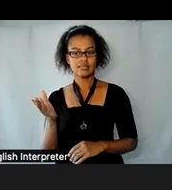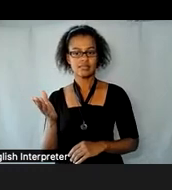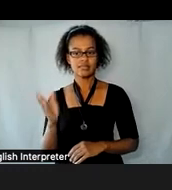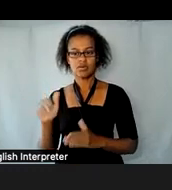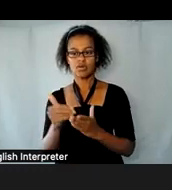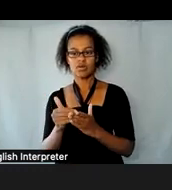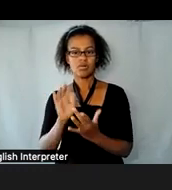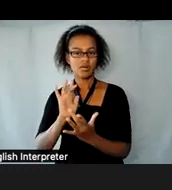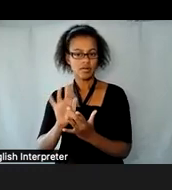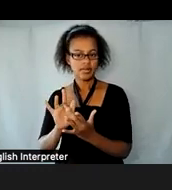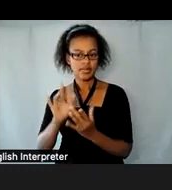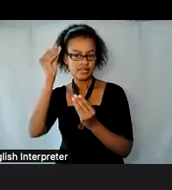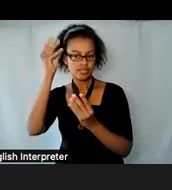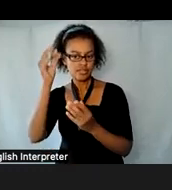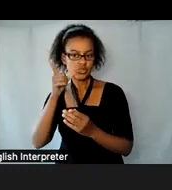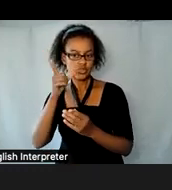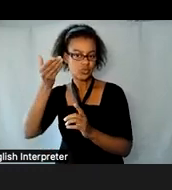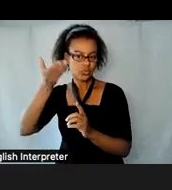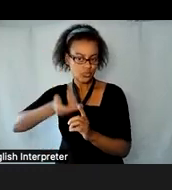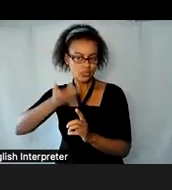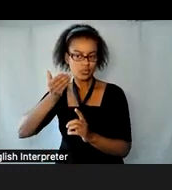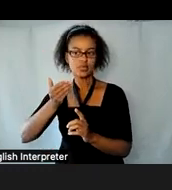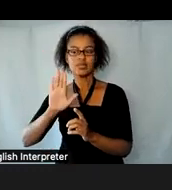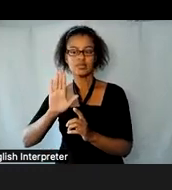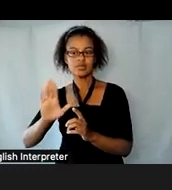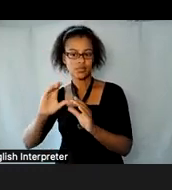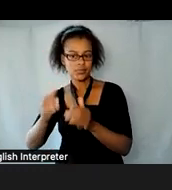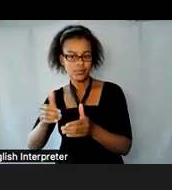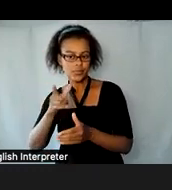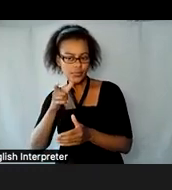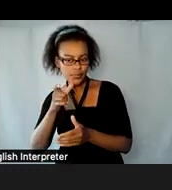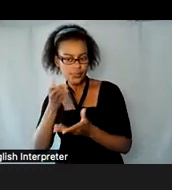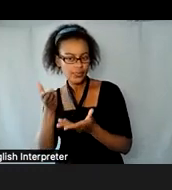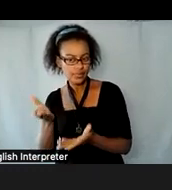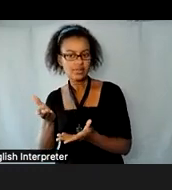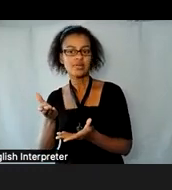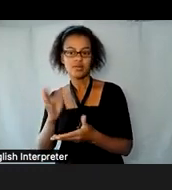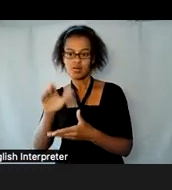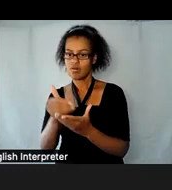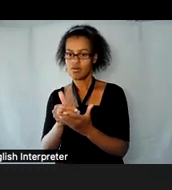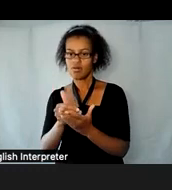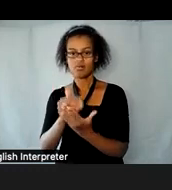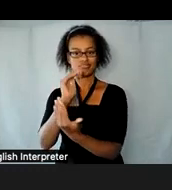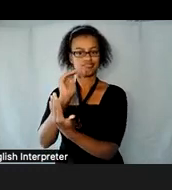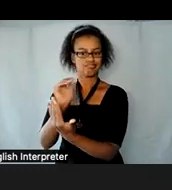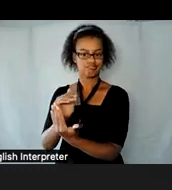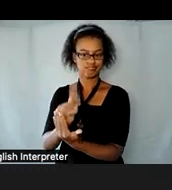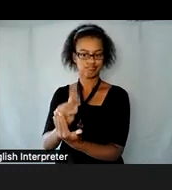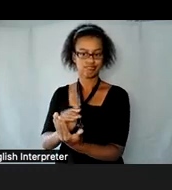the follow up email that everybody who registered for this session will receive after the session